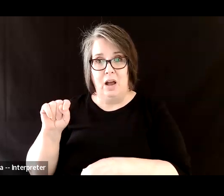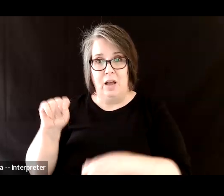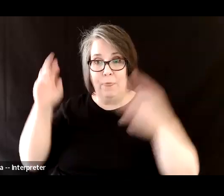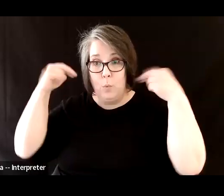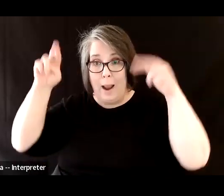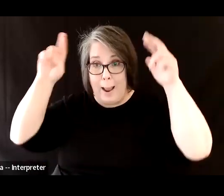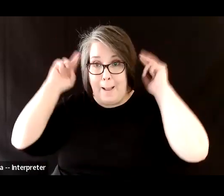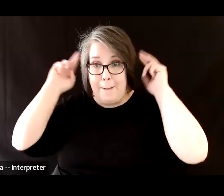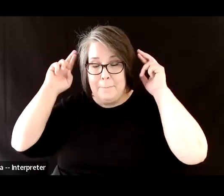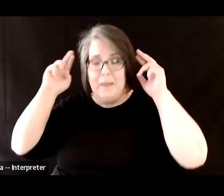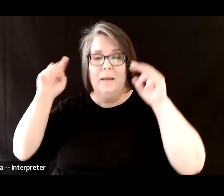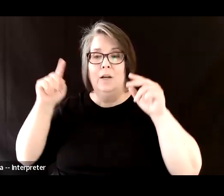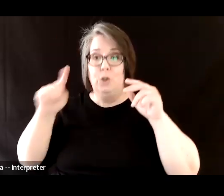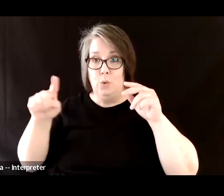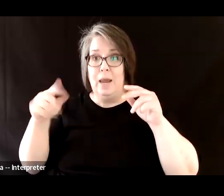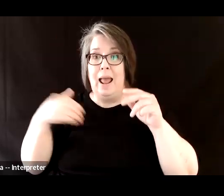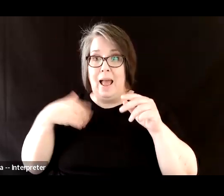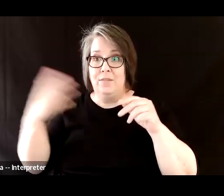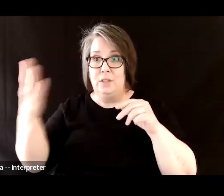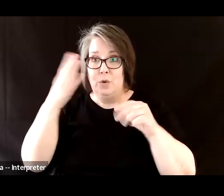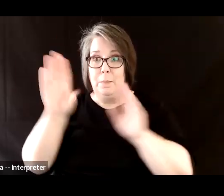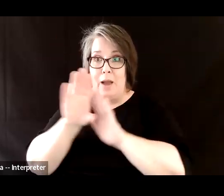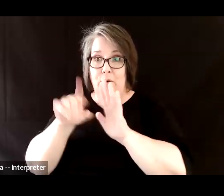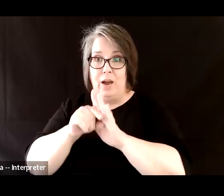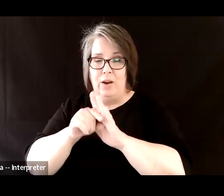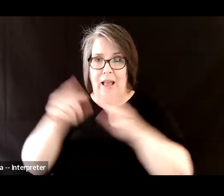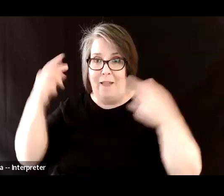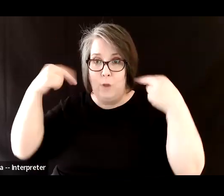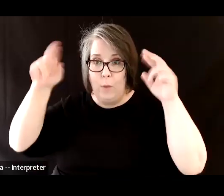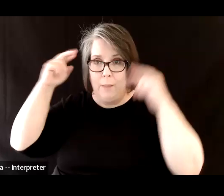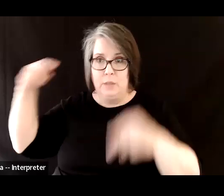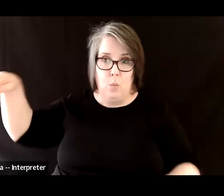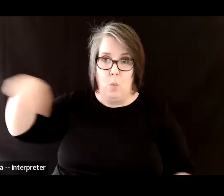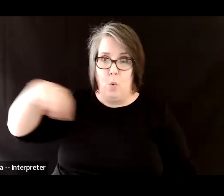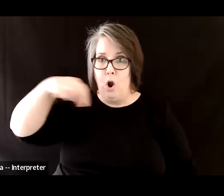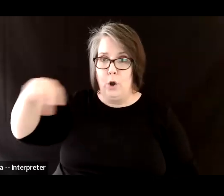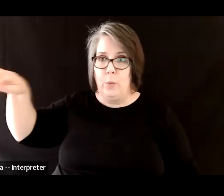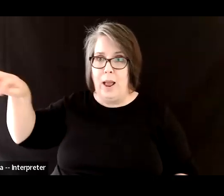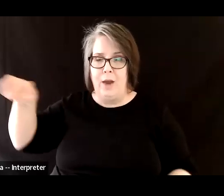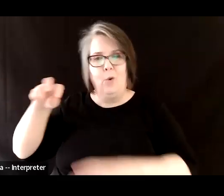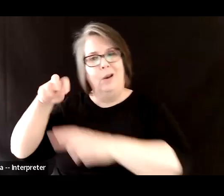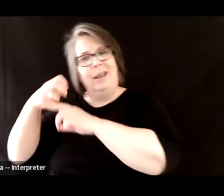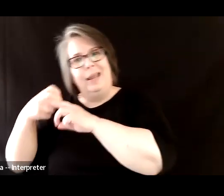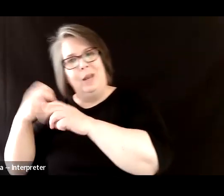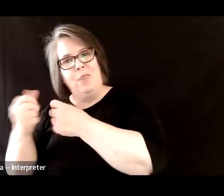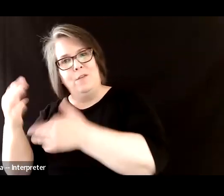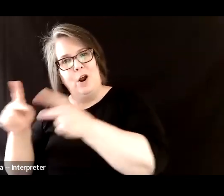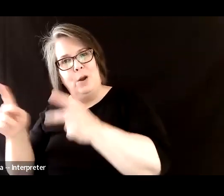you could get a zoom back run that had him walking around were leaning up against a fireplace and putting ornaments on a